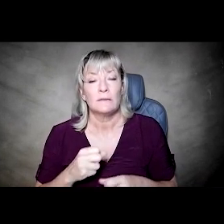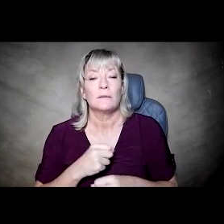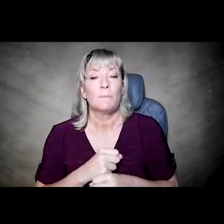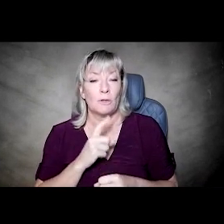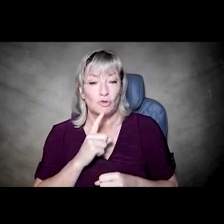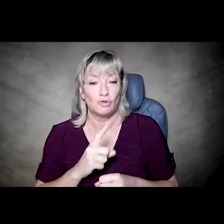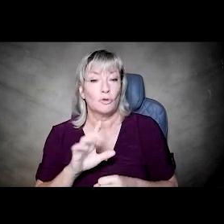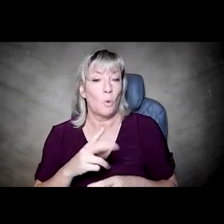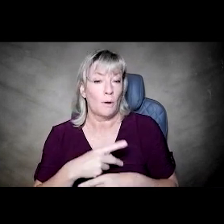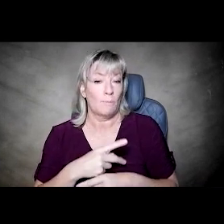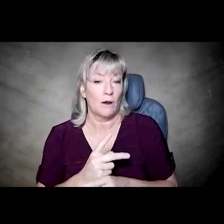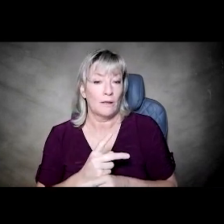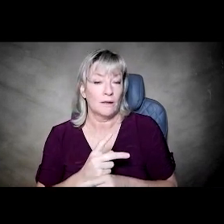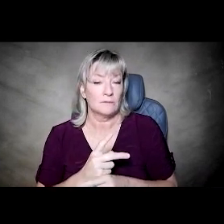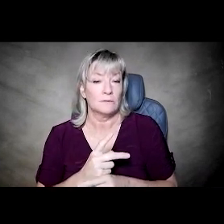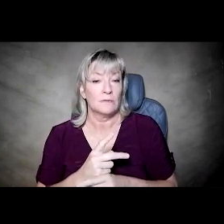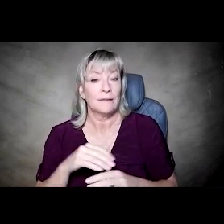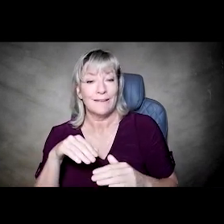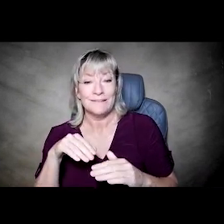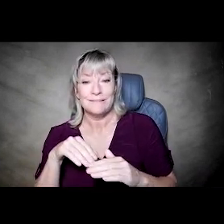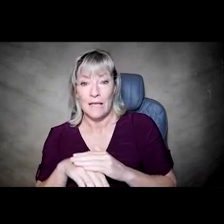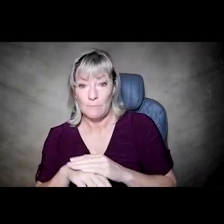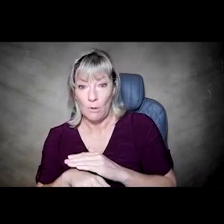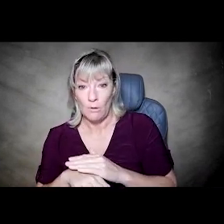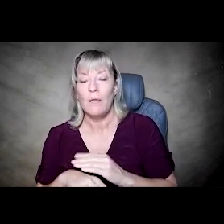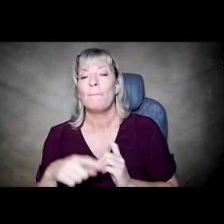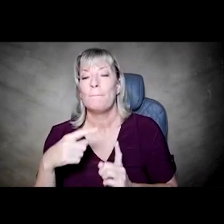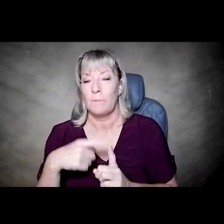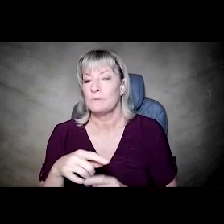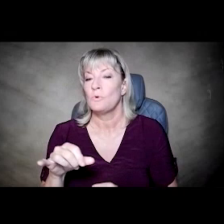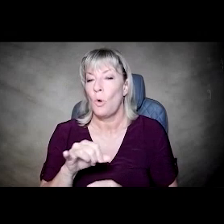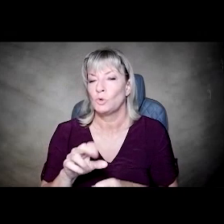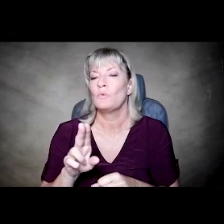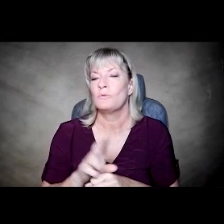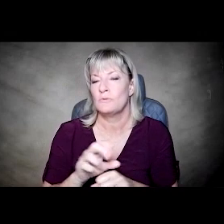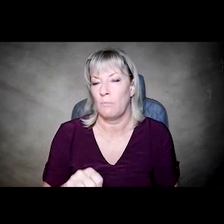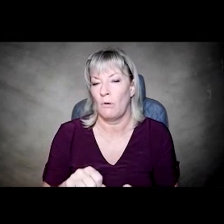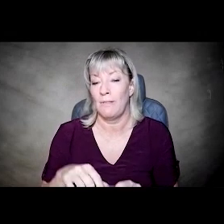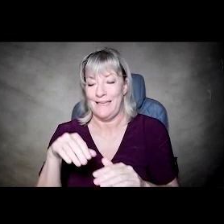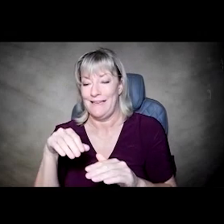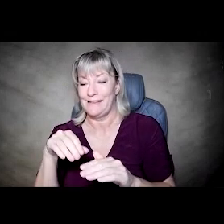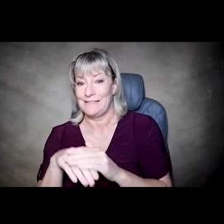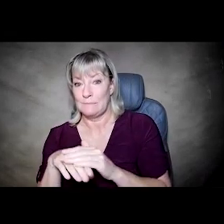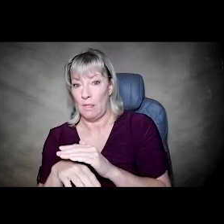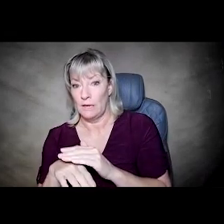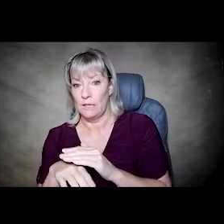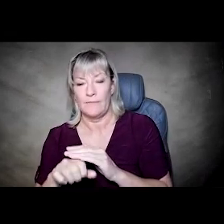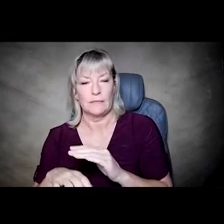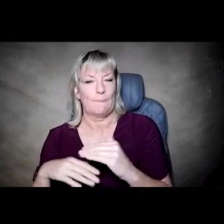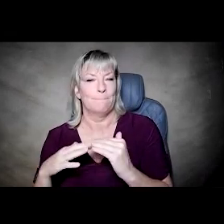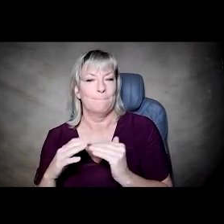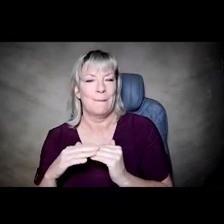Make sure your product is not only accessible but usable. Accessibility is the bare minimum